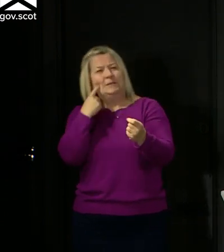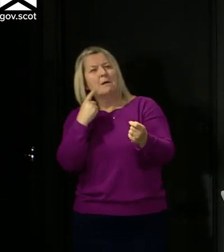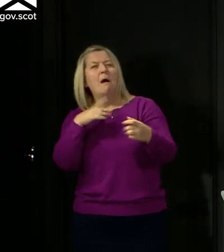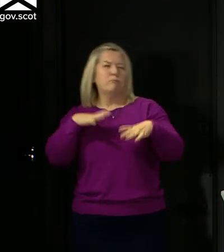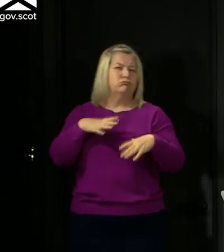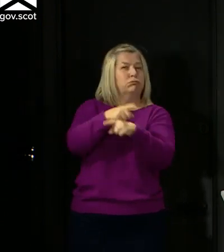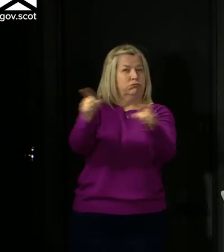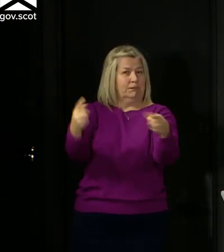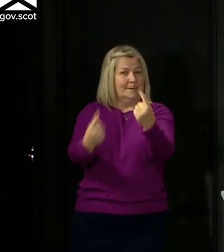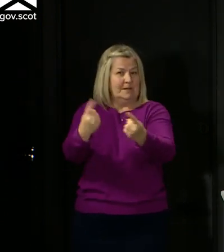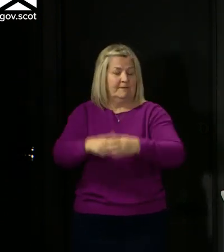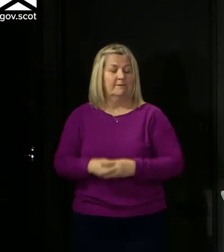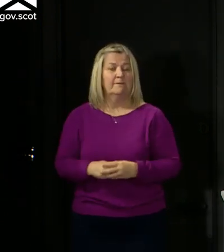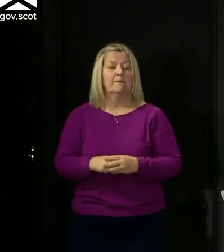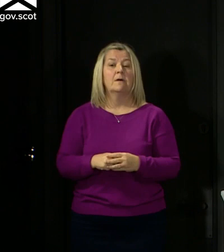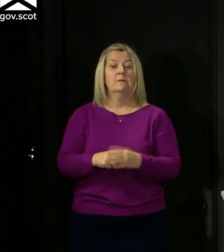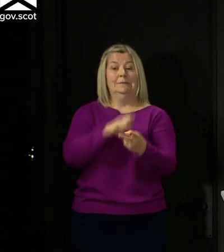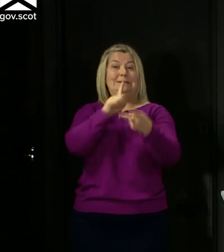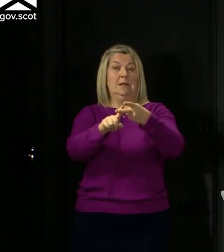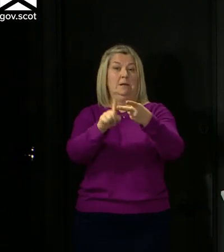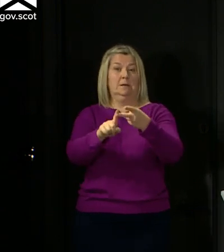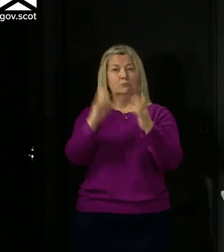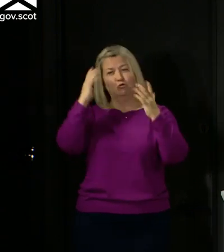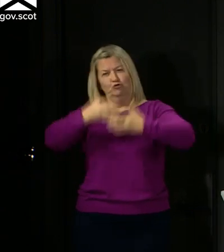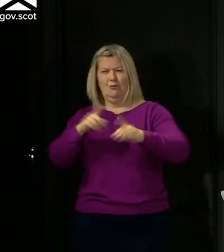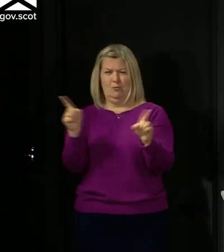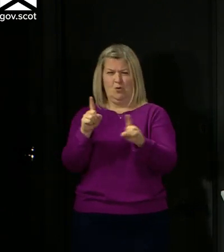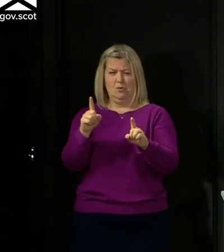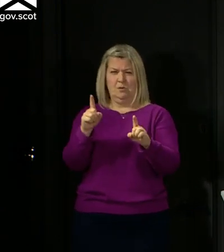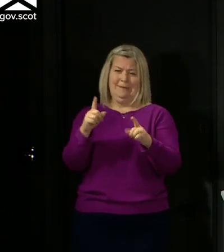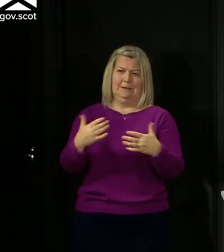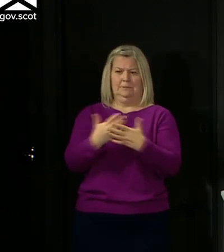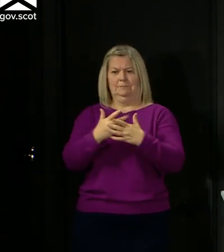The second item I want to cover today concerns the lockdown restrictions.